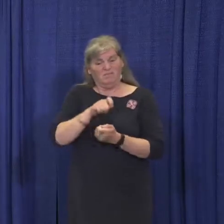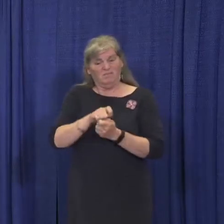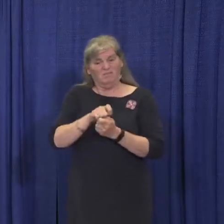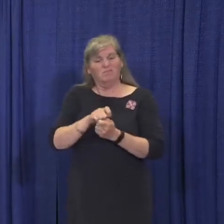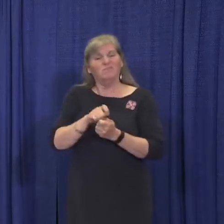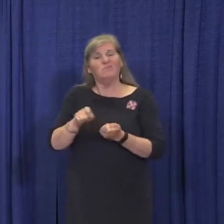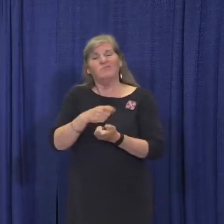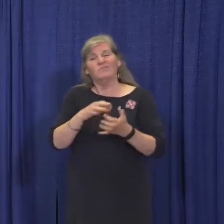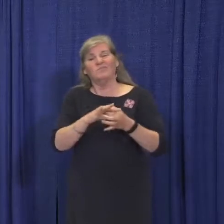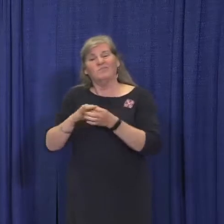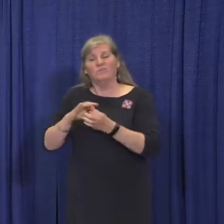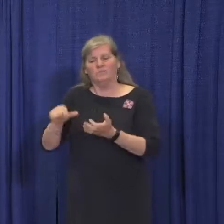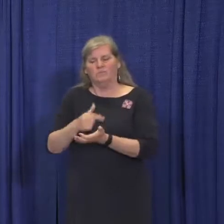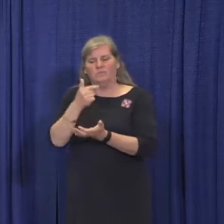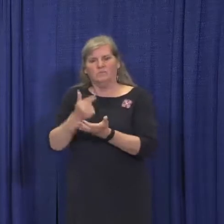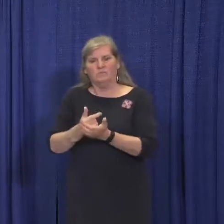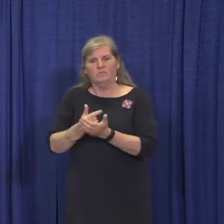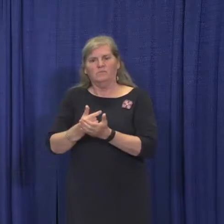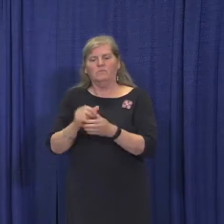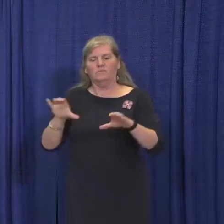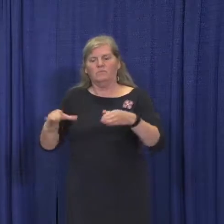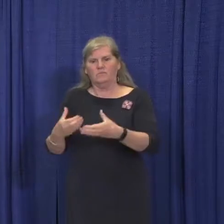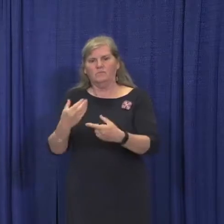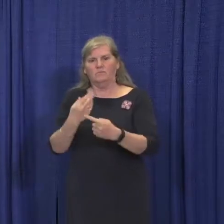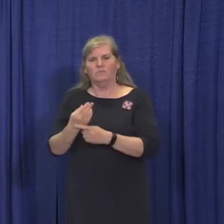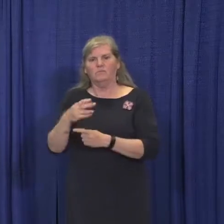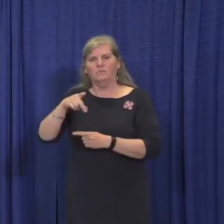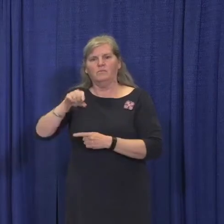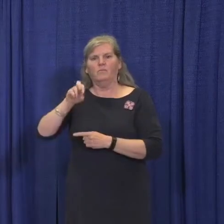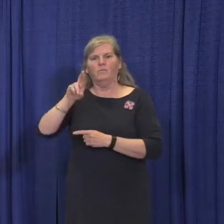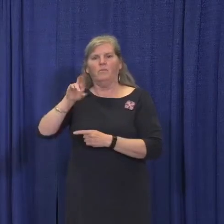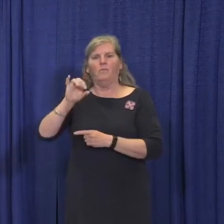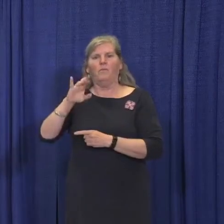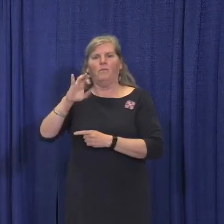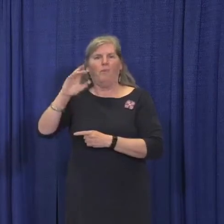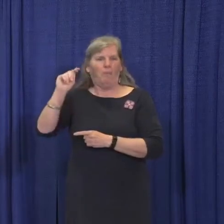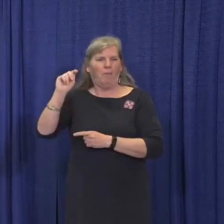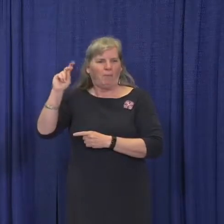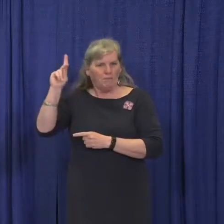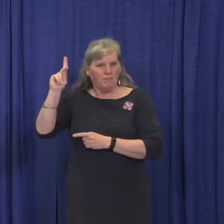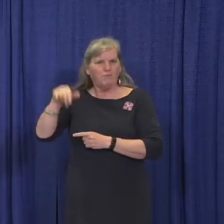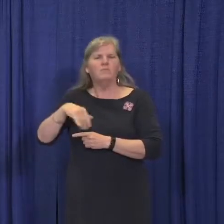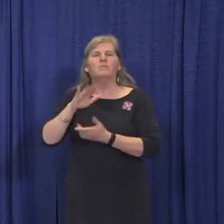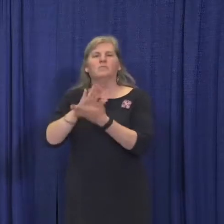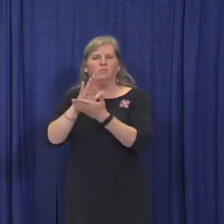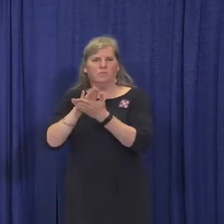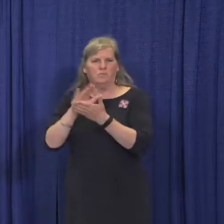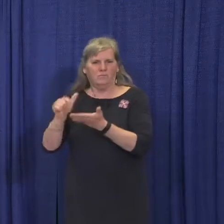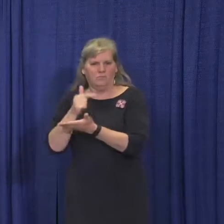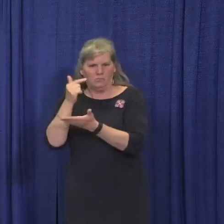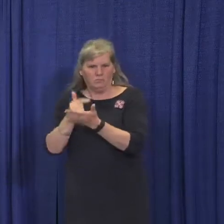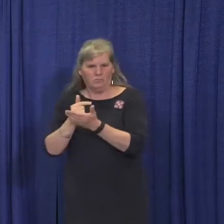The outbreak involves the graduating class at Porter Creek Senior secondary School catch wall-to-wall classes at a larger